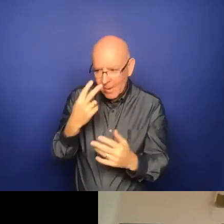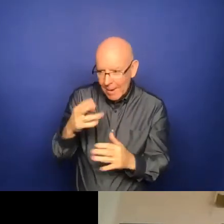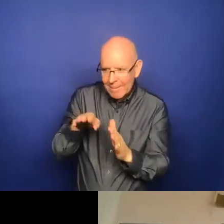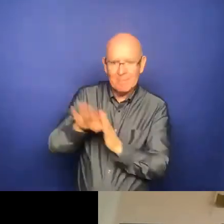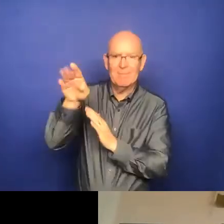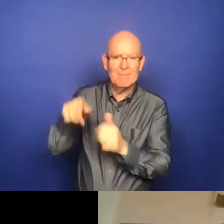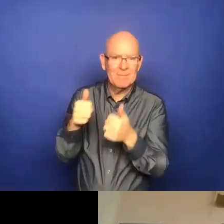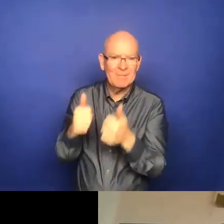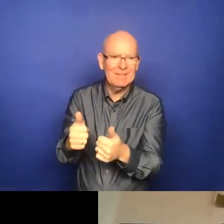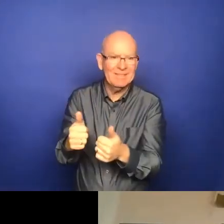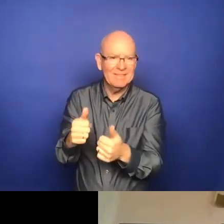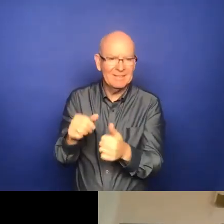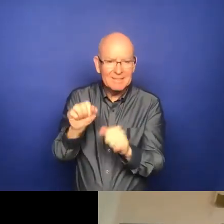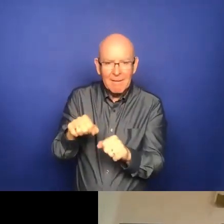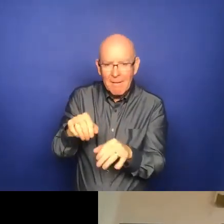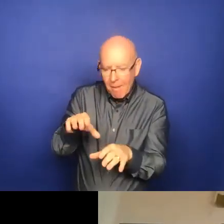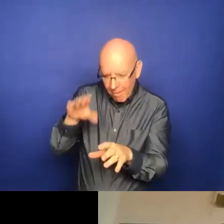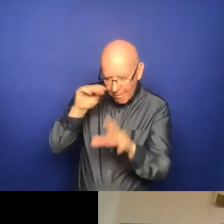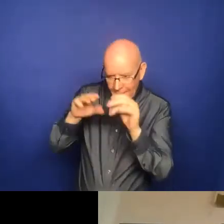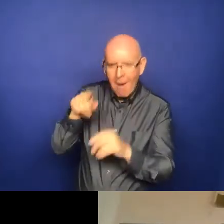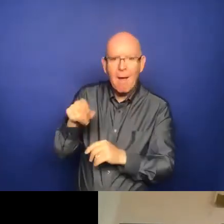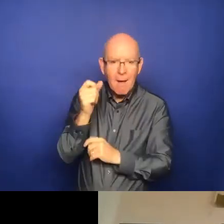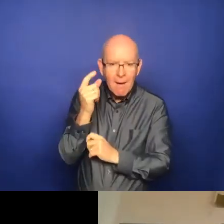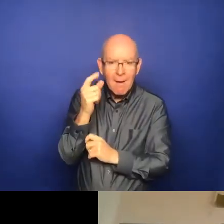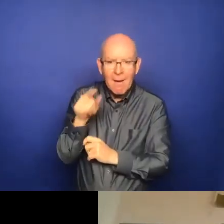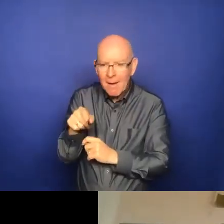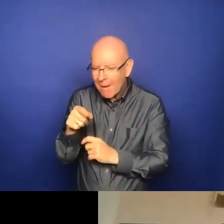our colleagues in Kenya for taking the data they have collected